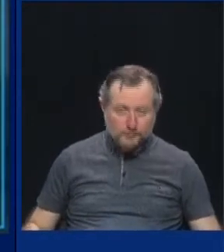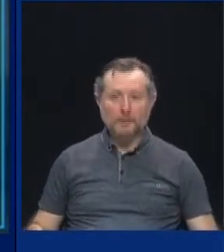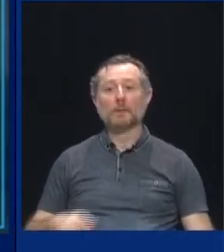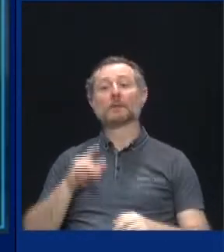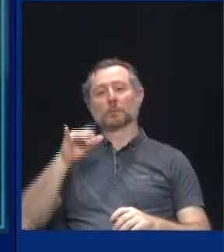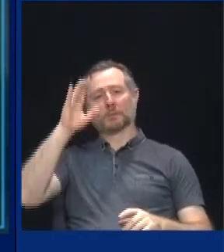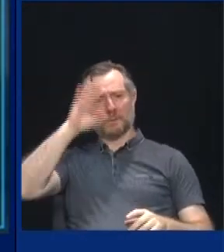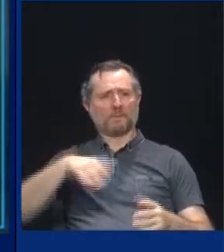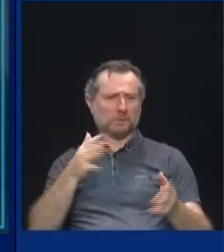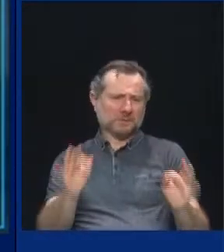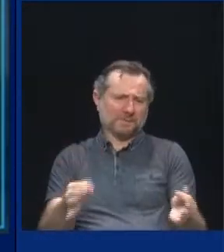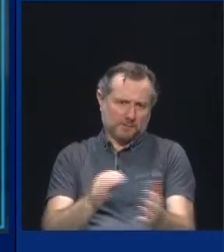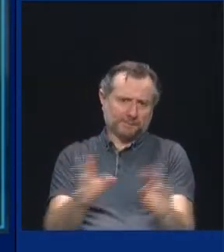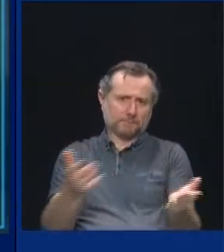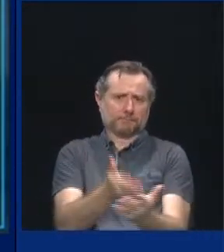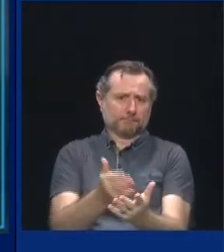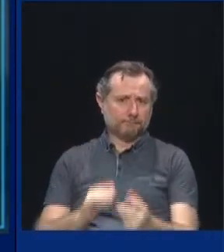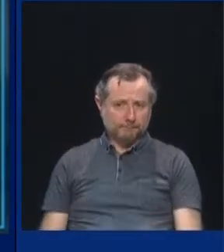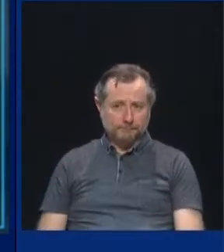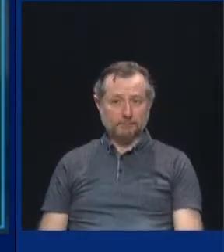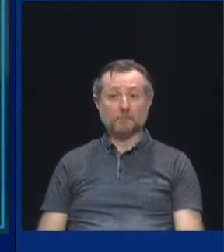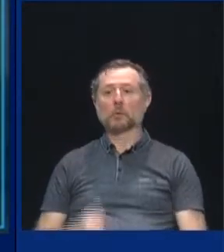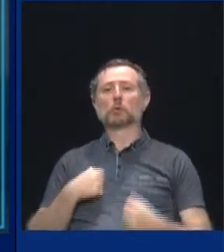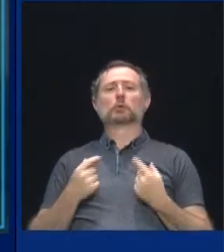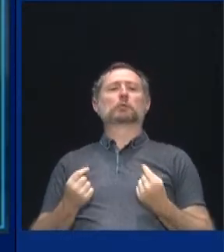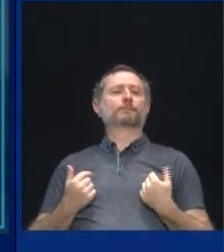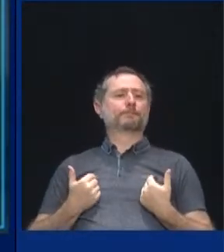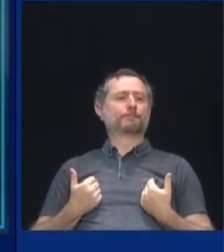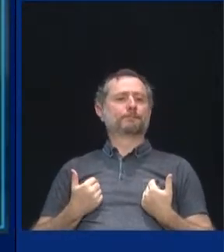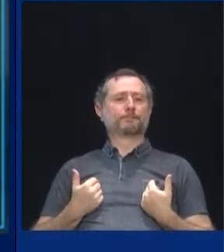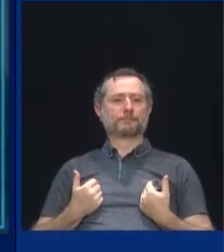WHY? BECAUSE DENIAL DOESN'T WORK.